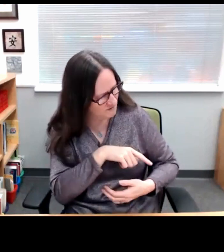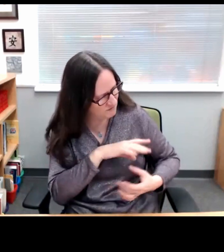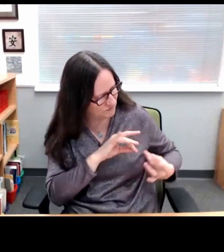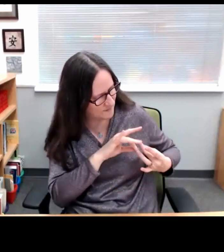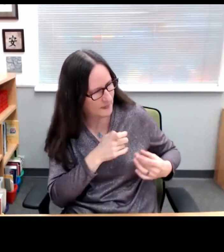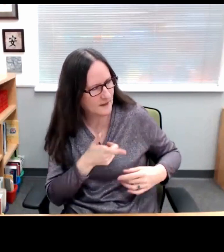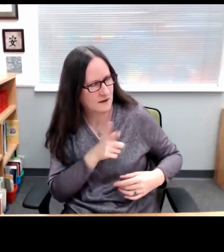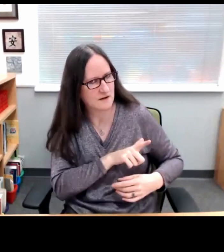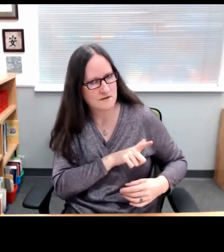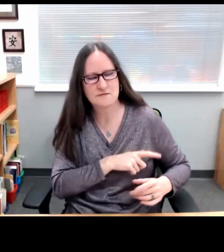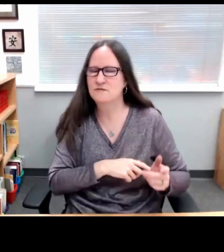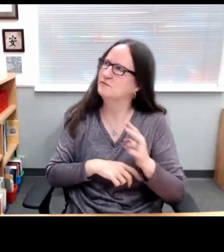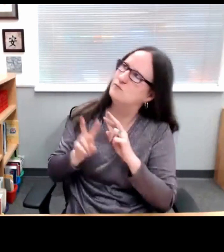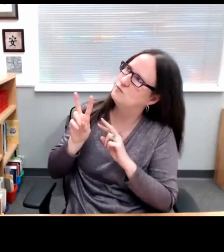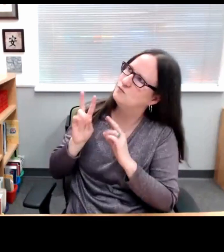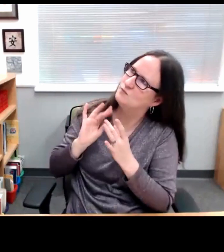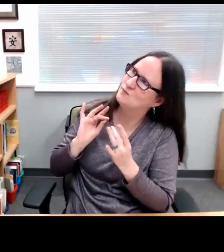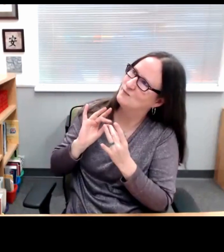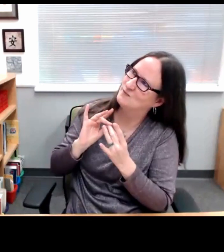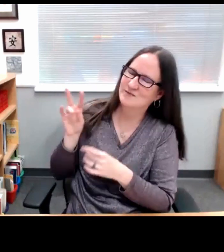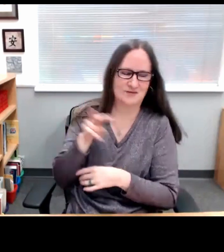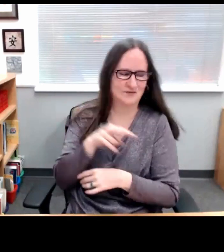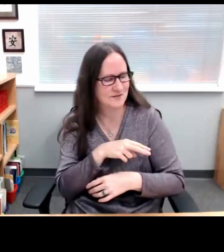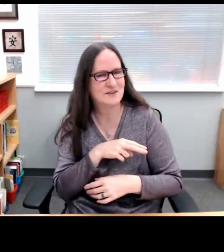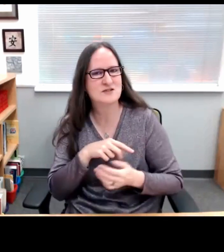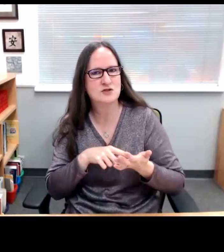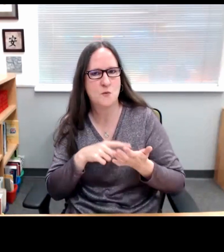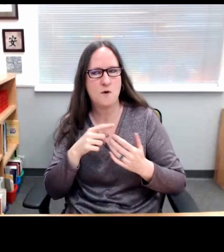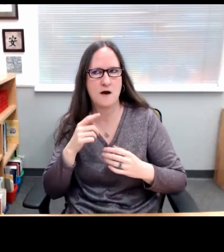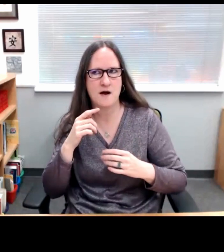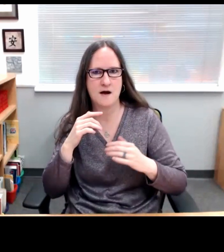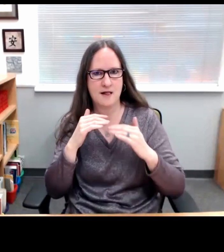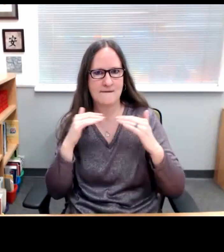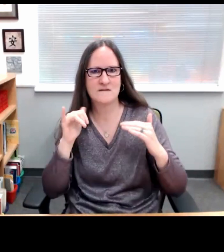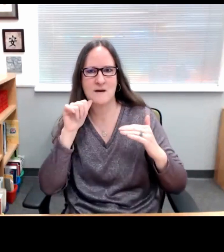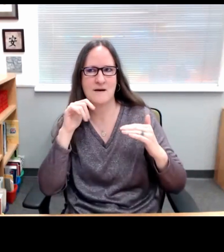talking about this baby bear. She would look downward and then again look upwards to show